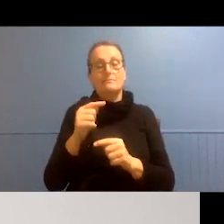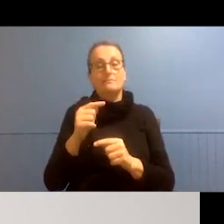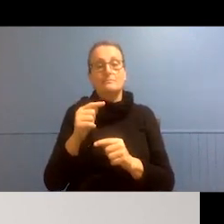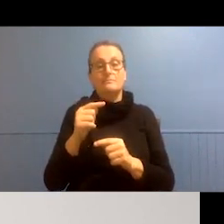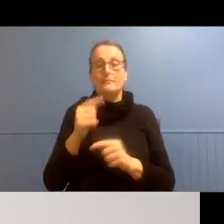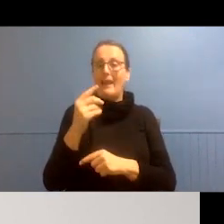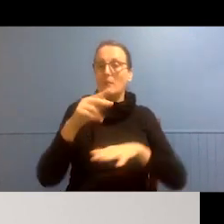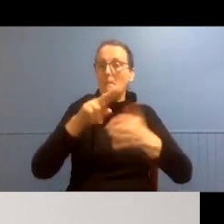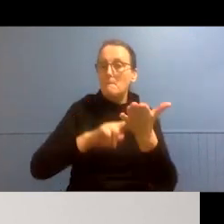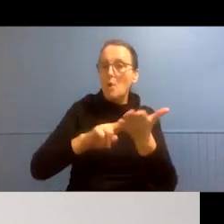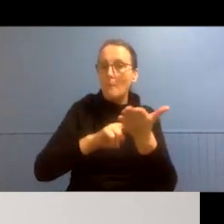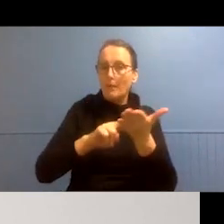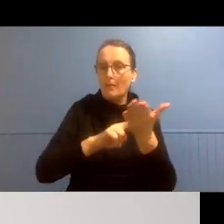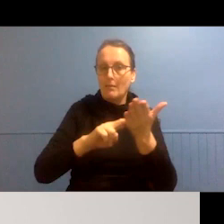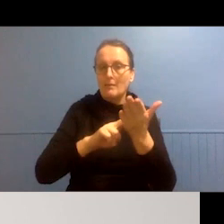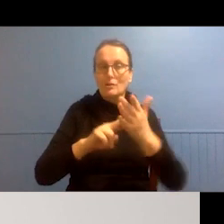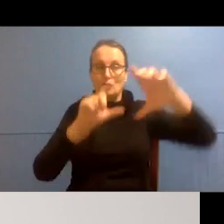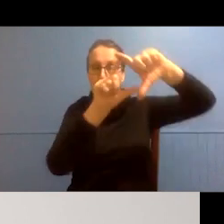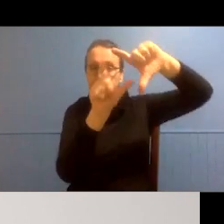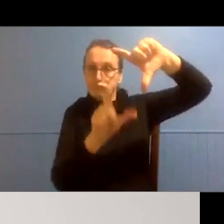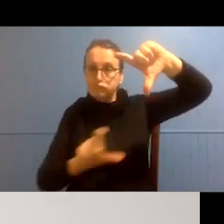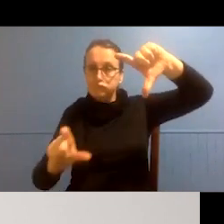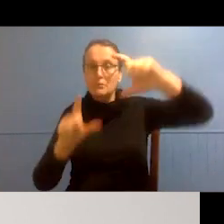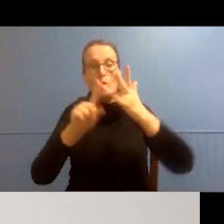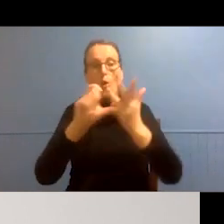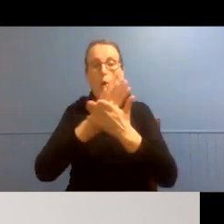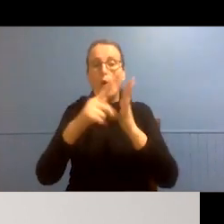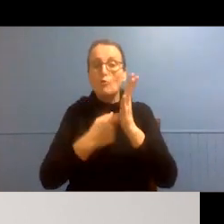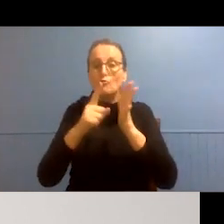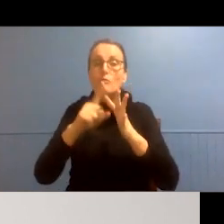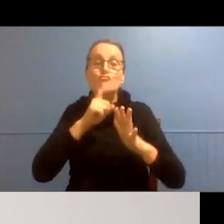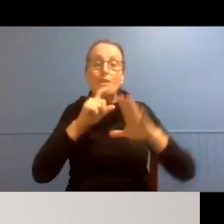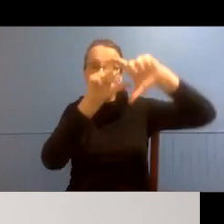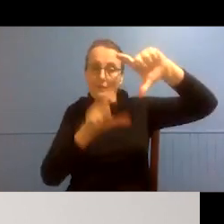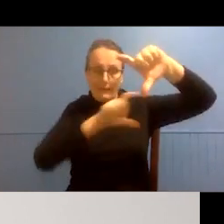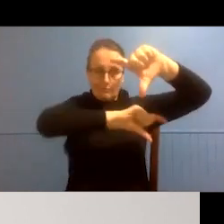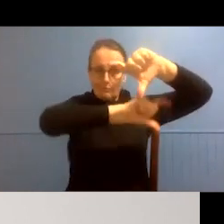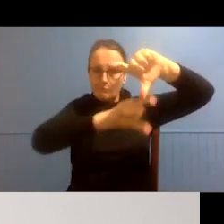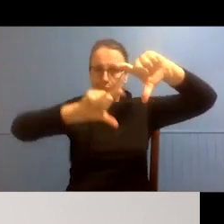sections that are now on the side of the ochre dry river bed. The text